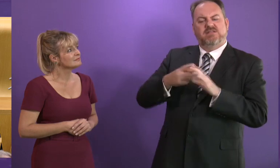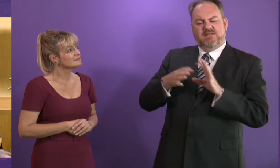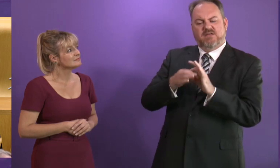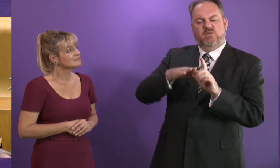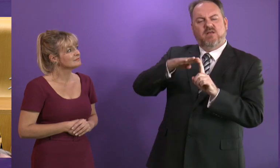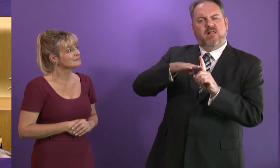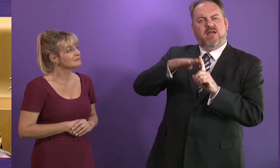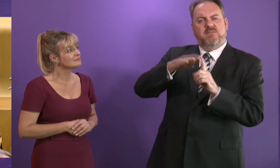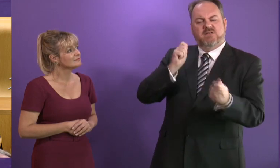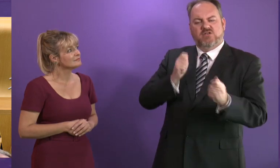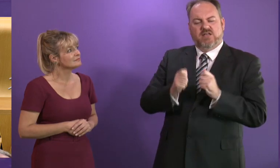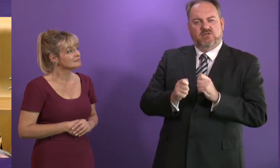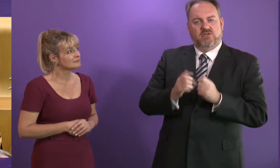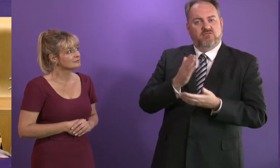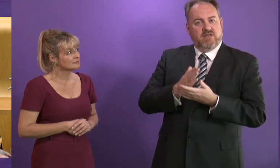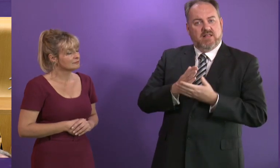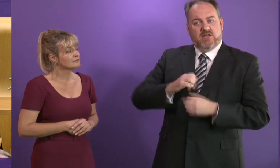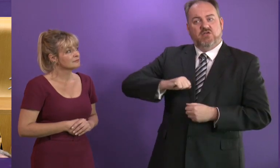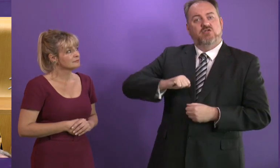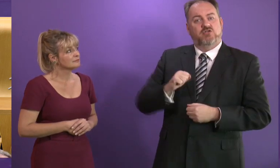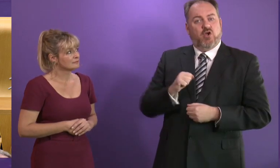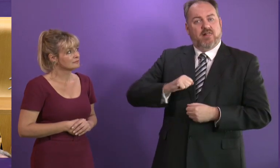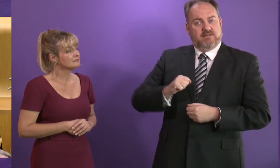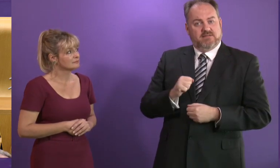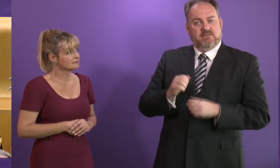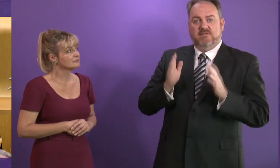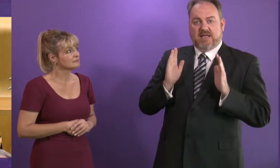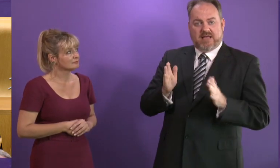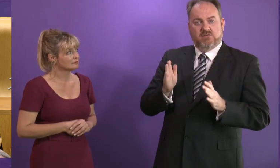up high next year when the United Nations climate conference comes to Glasgow if we